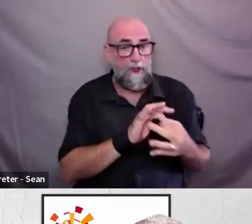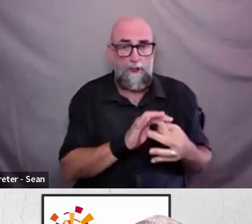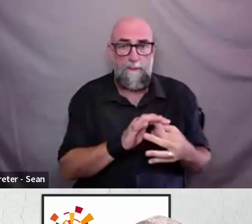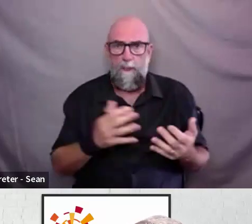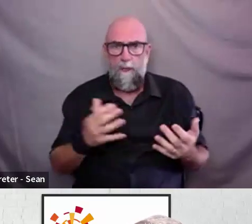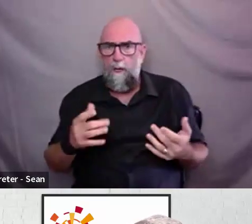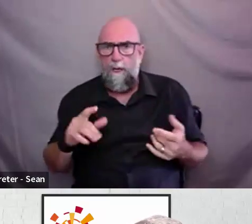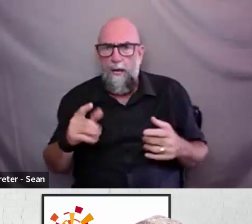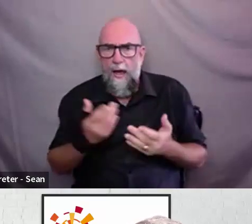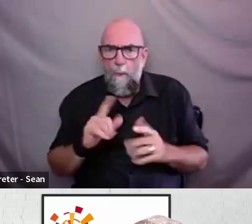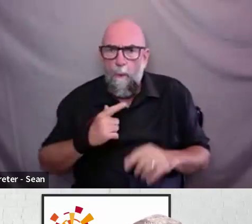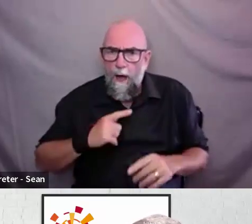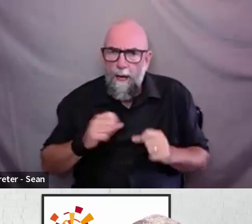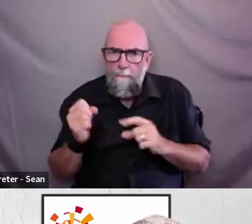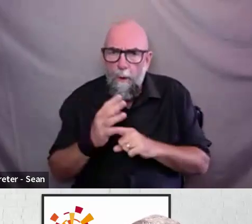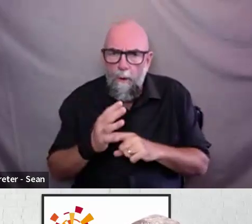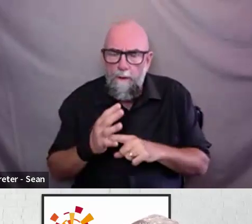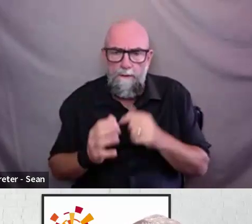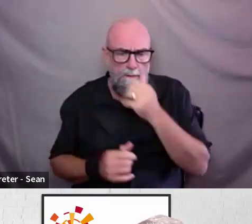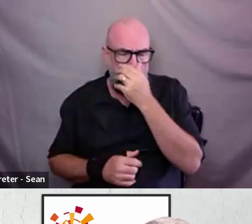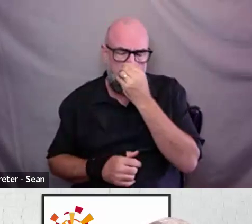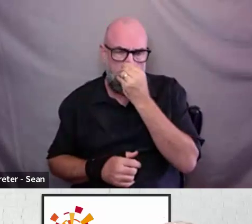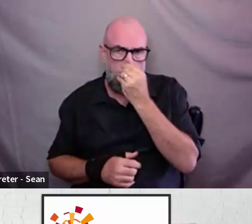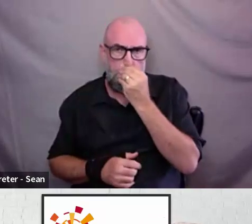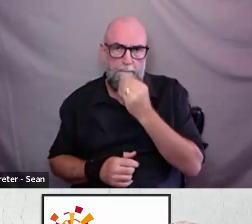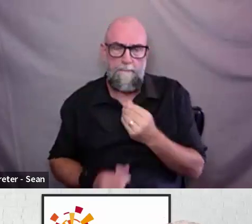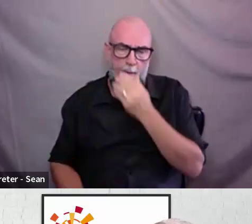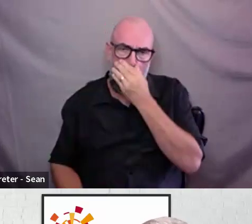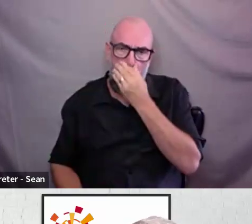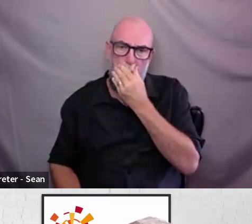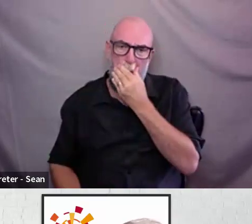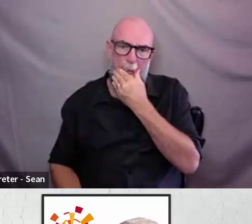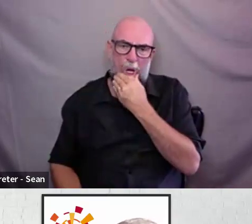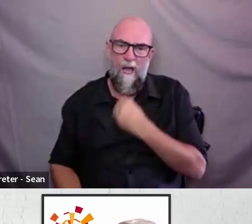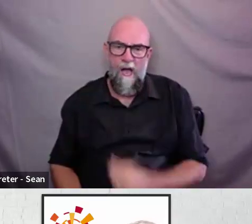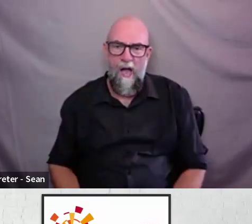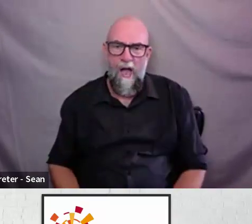sustainable and socially just organisation in the